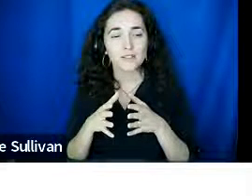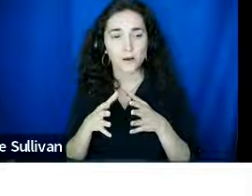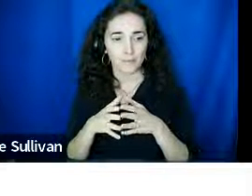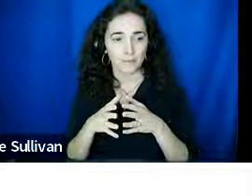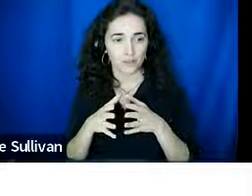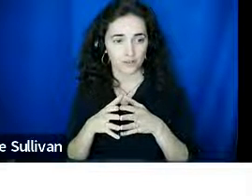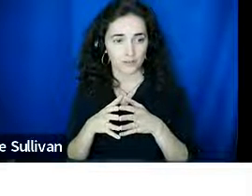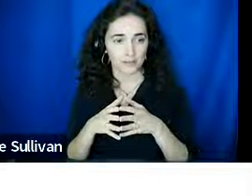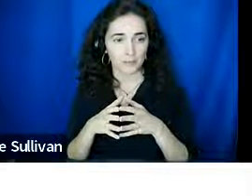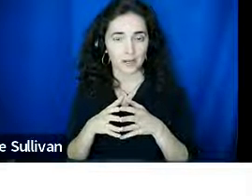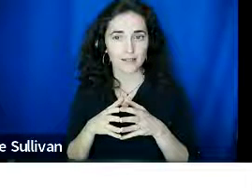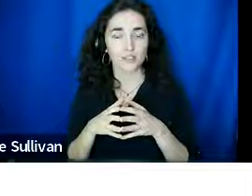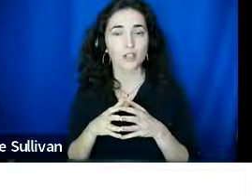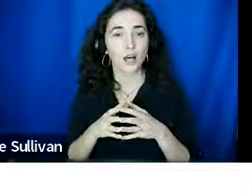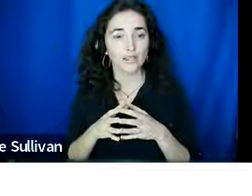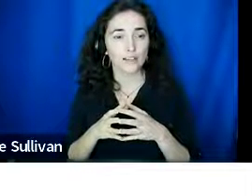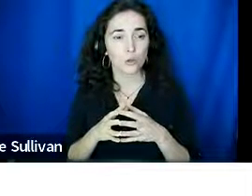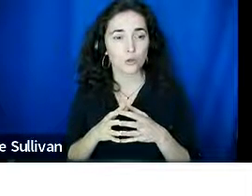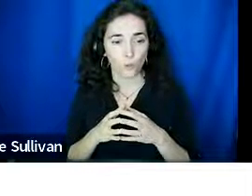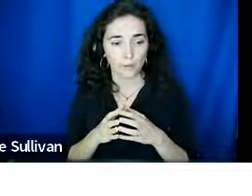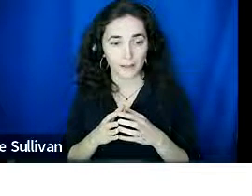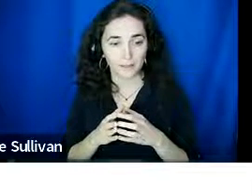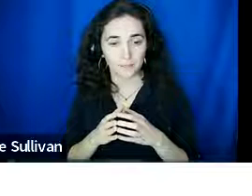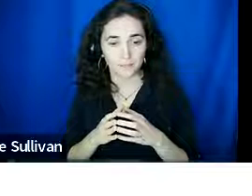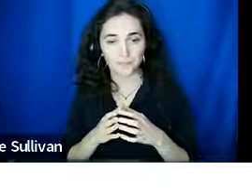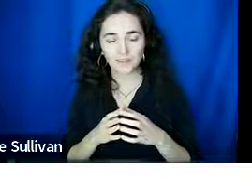And the reason why I mentioned this is because it's a lot less overwhelming.